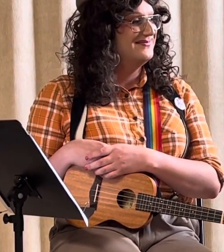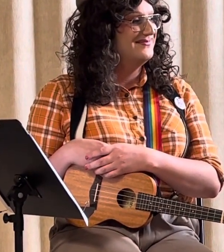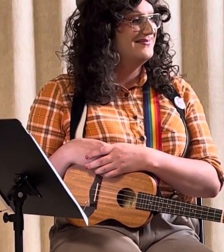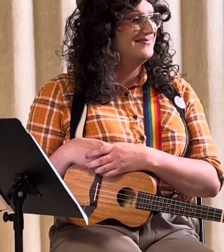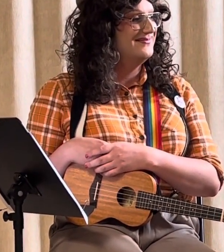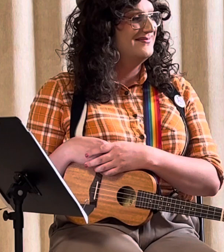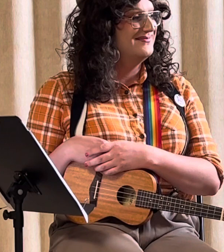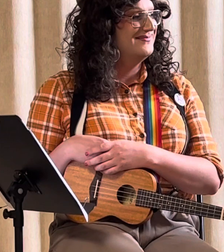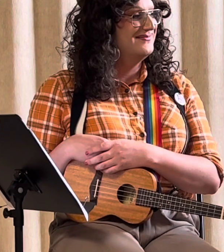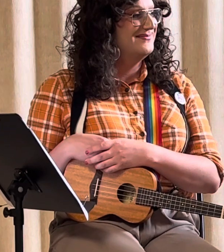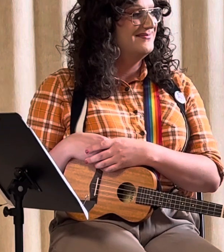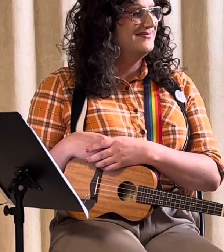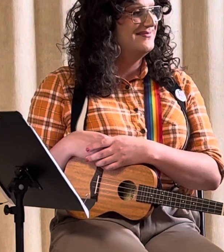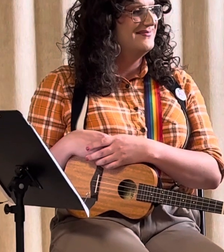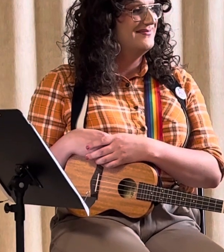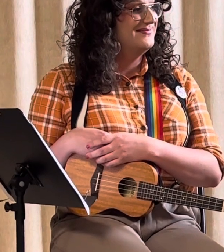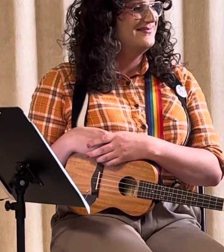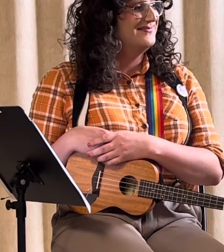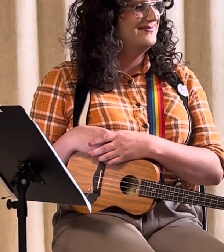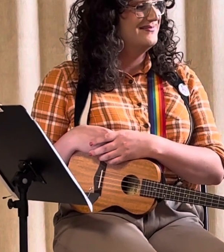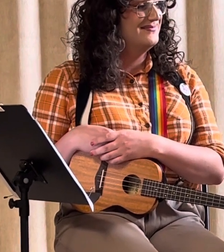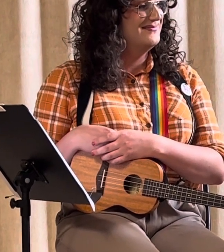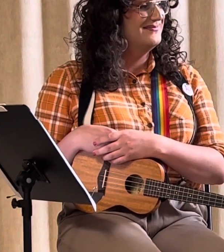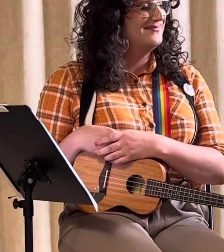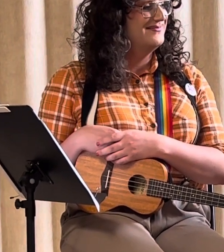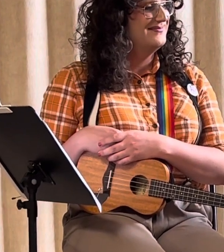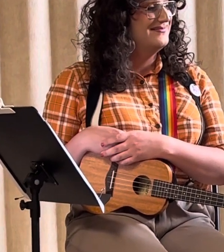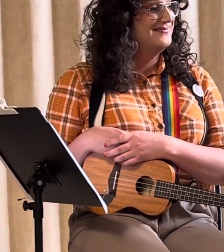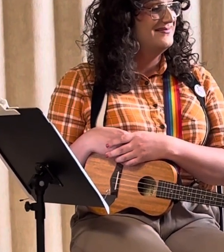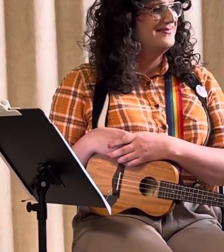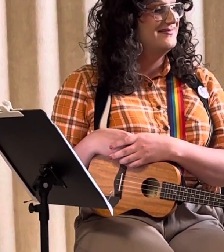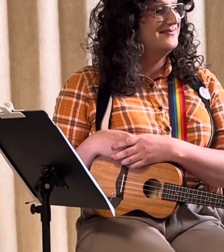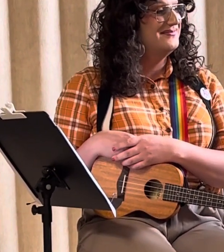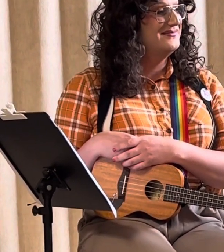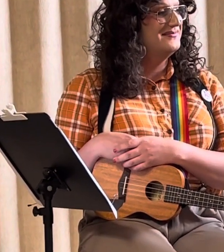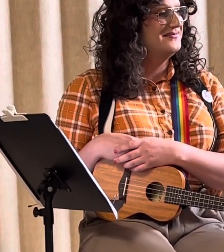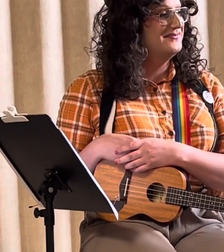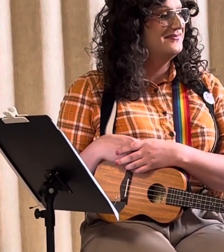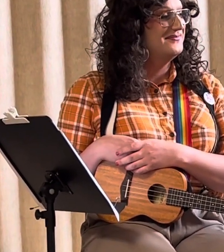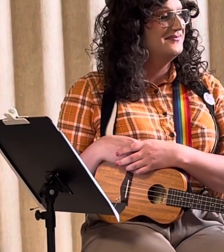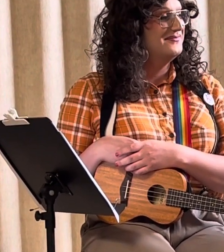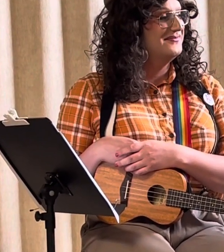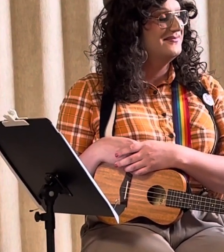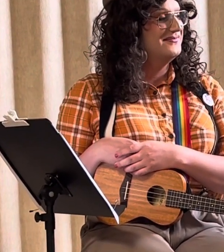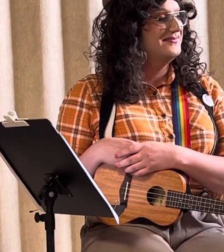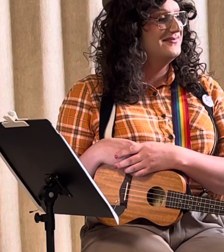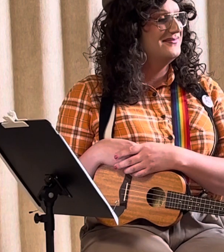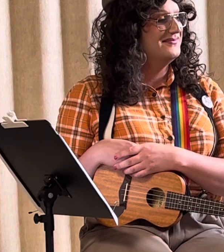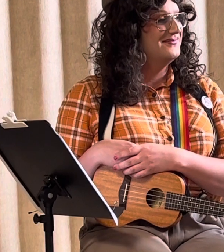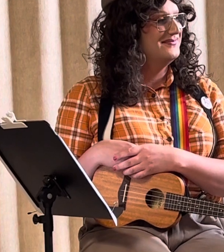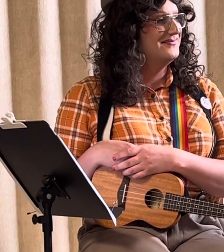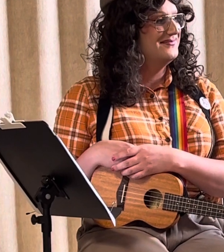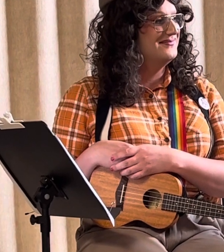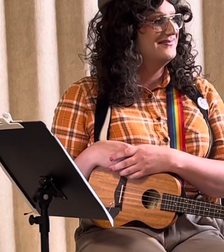with interesting things from grandad's travels, and lots of great places to play hide and seek.